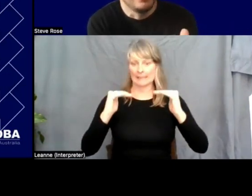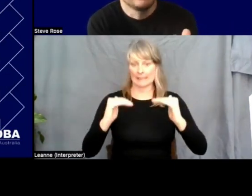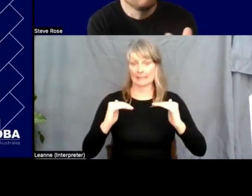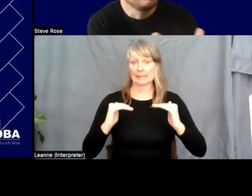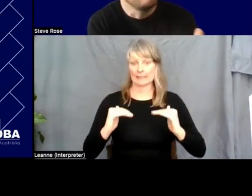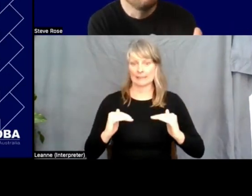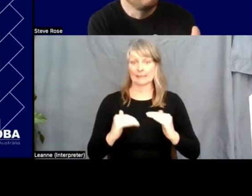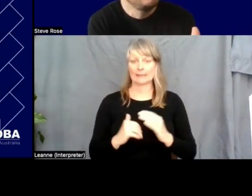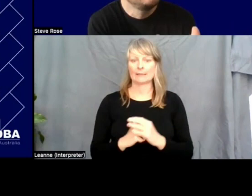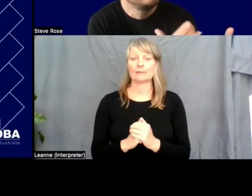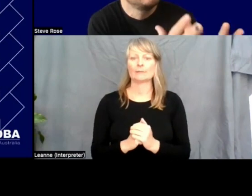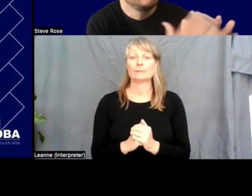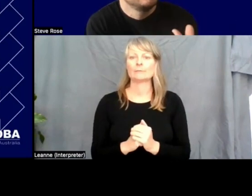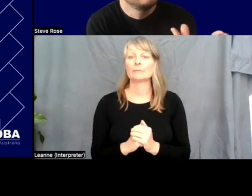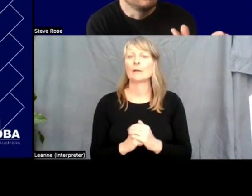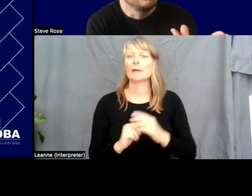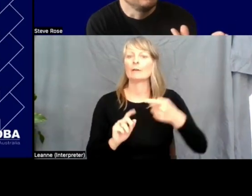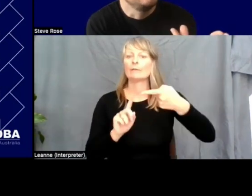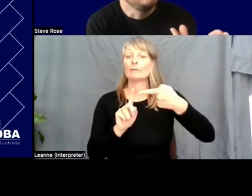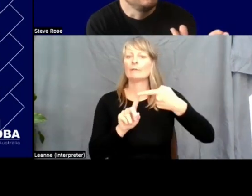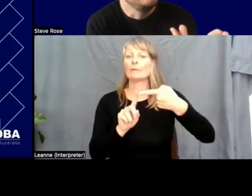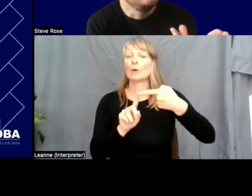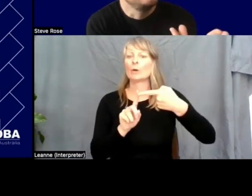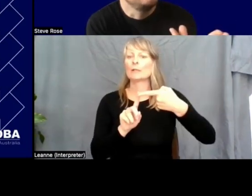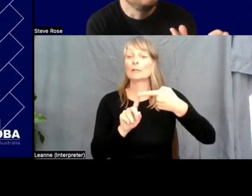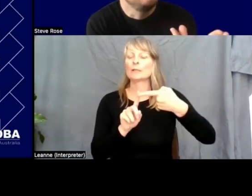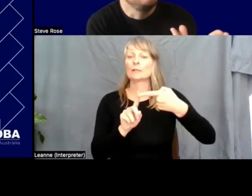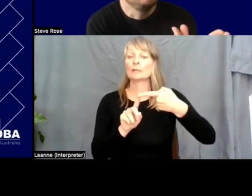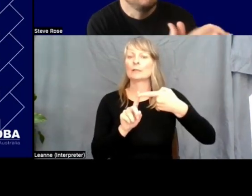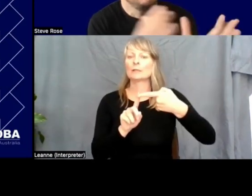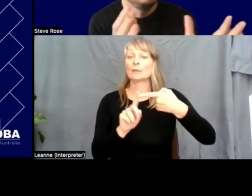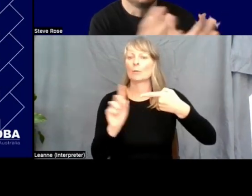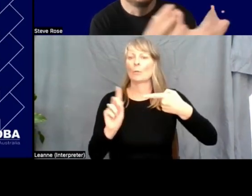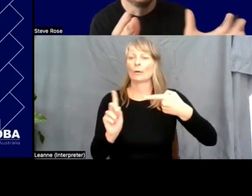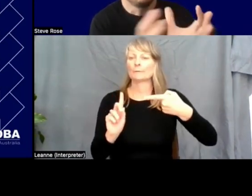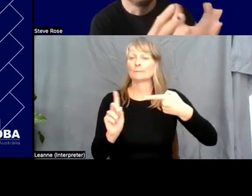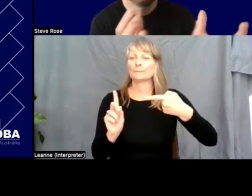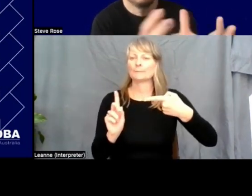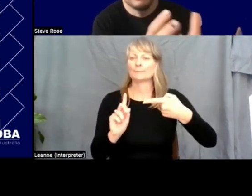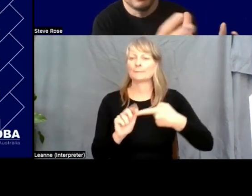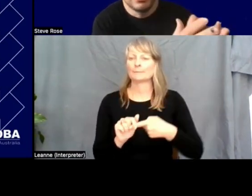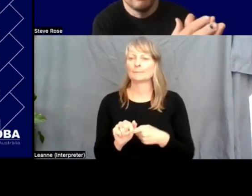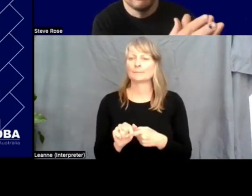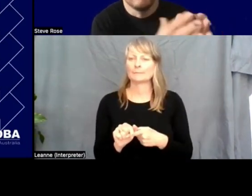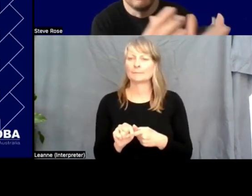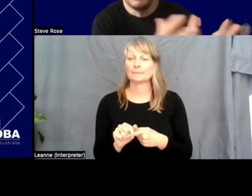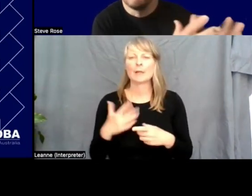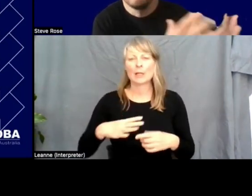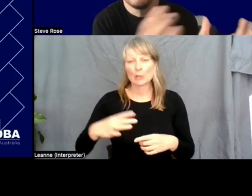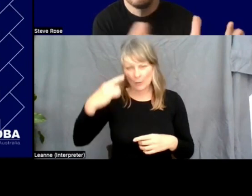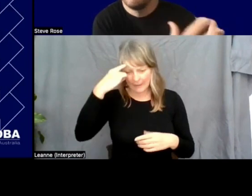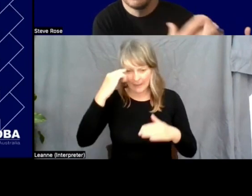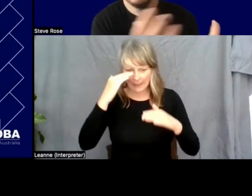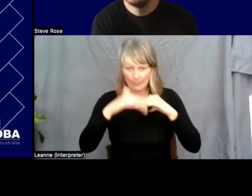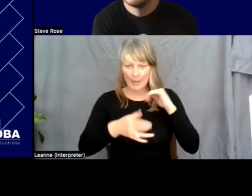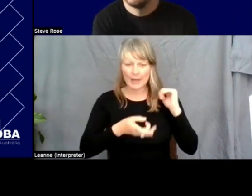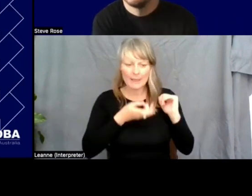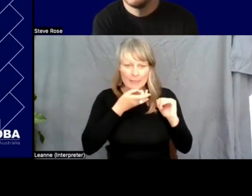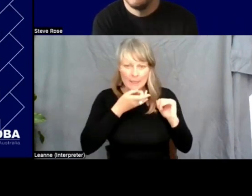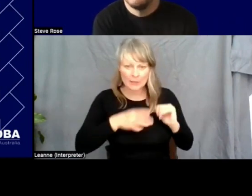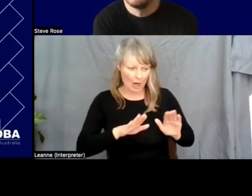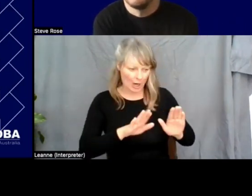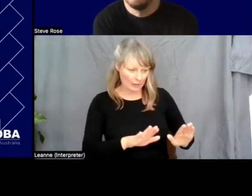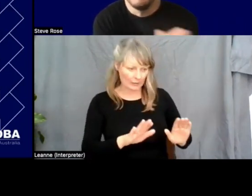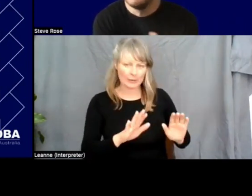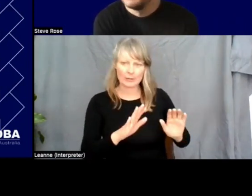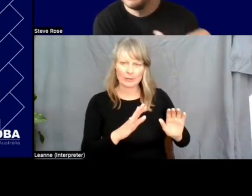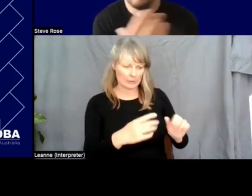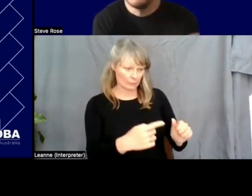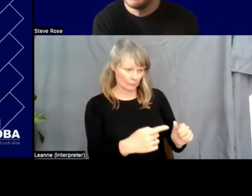Our first stage is to think about the child. Begin to respond to people, events and